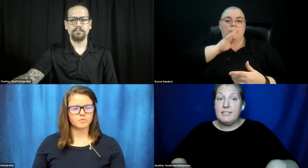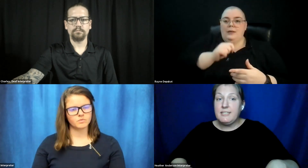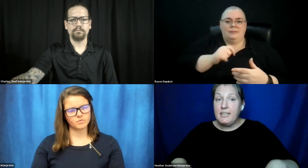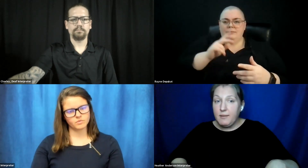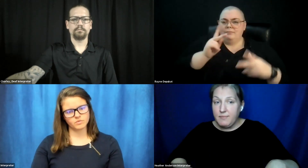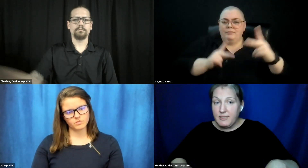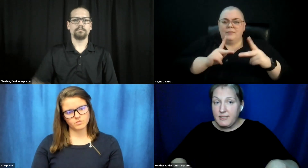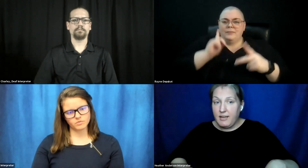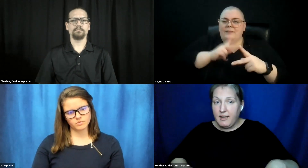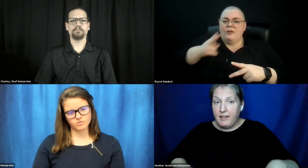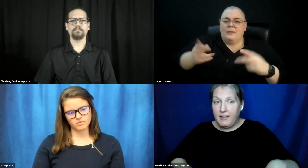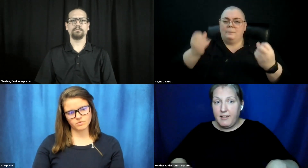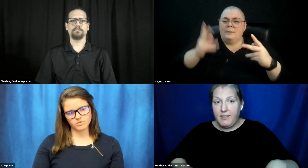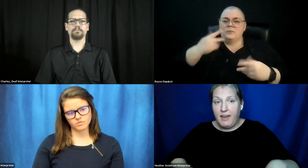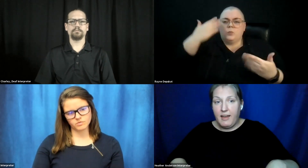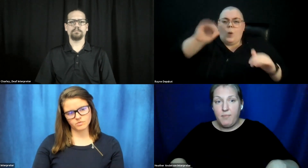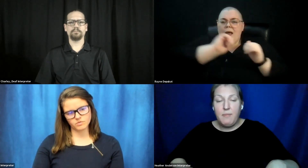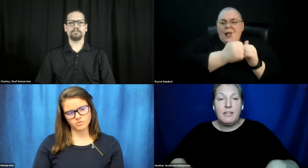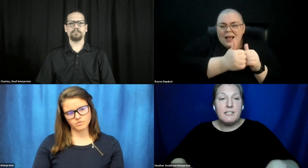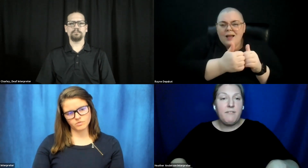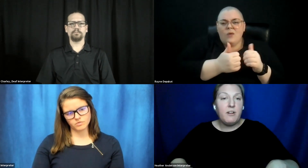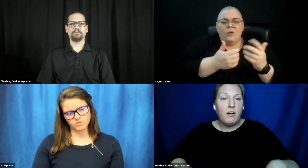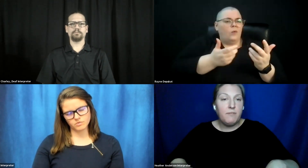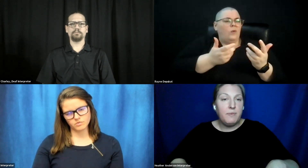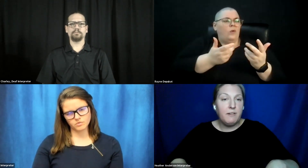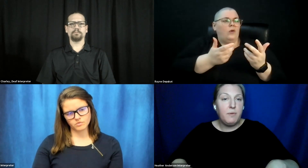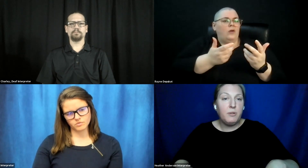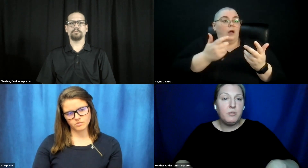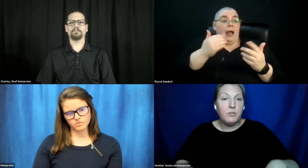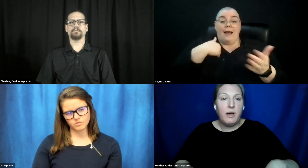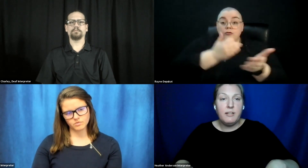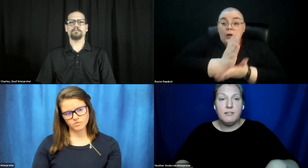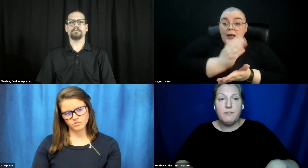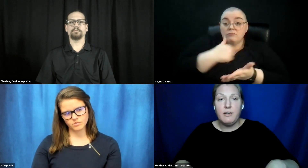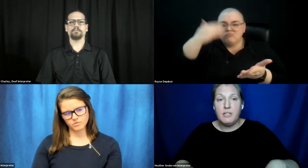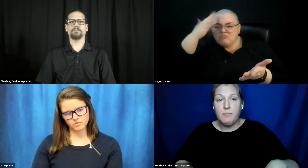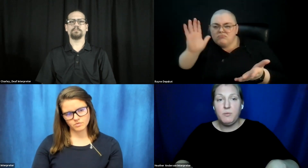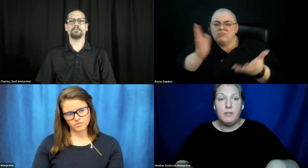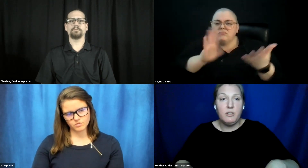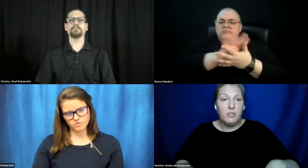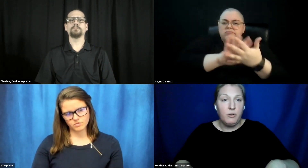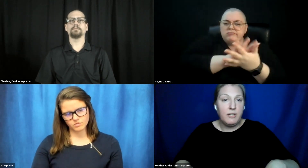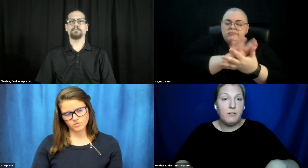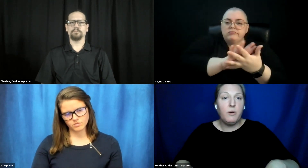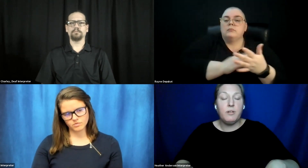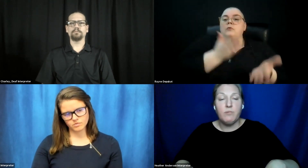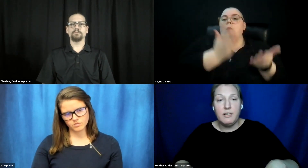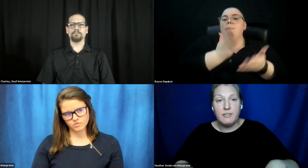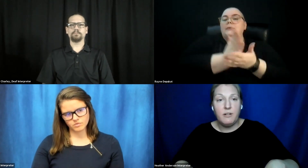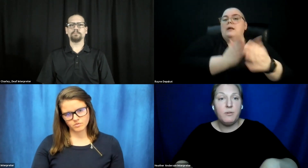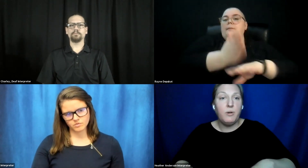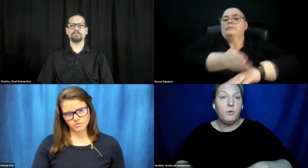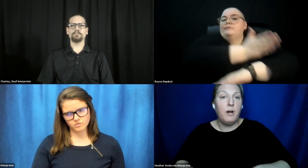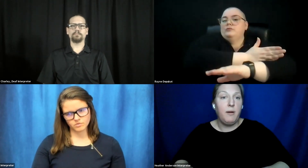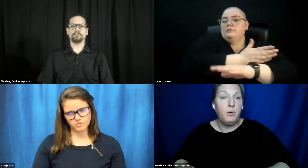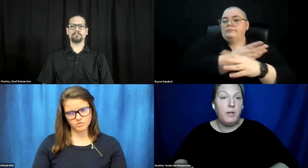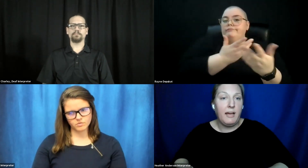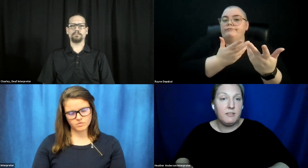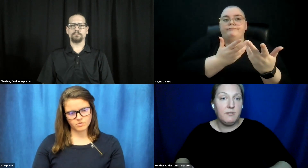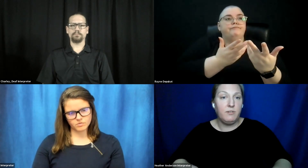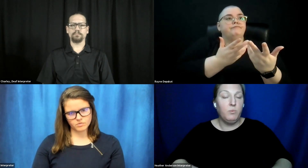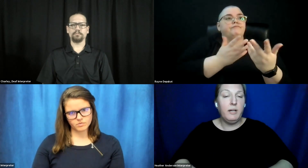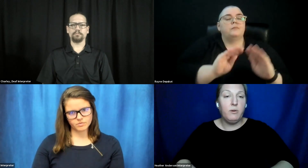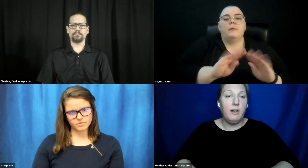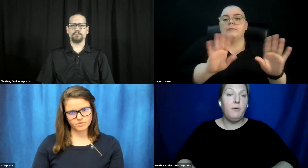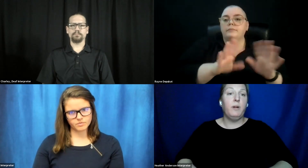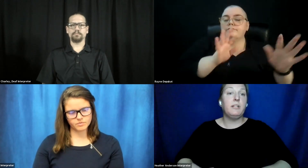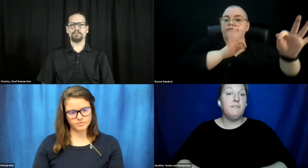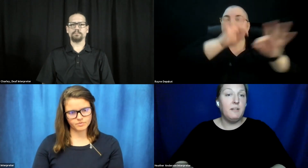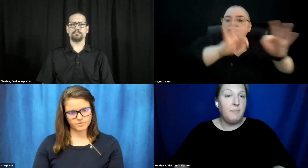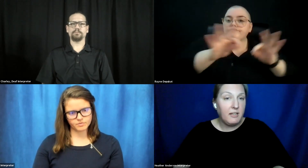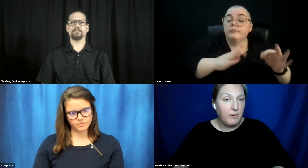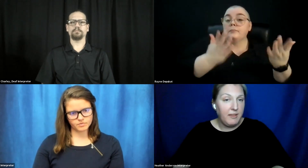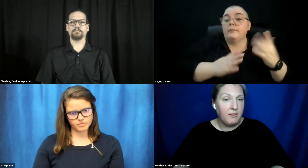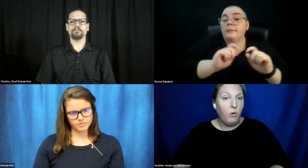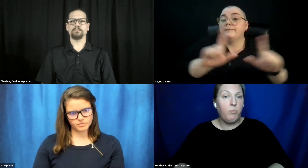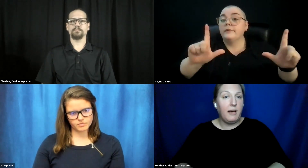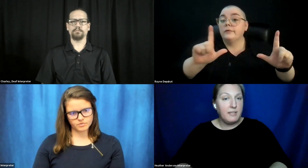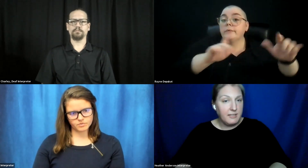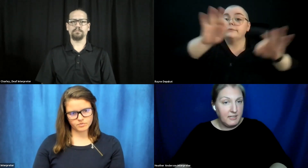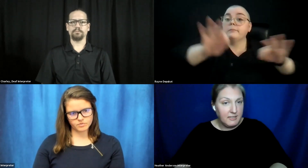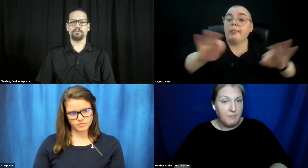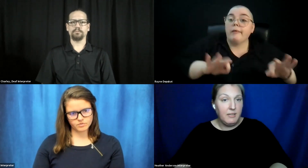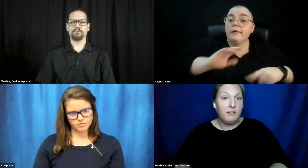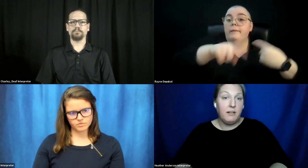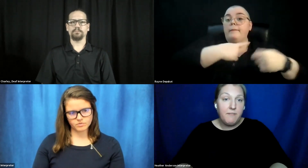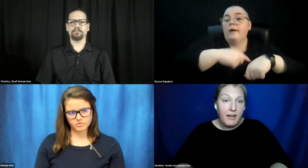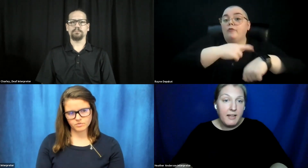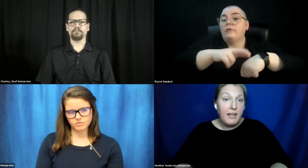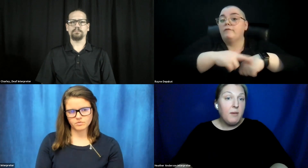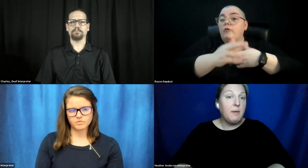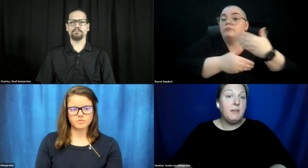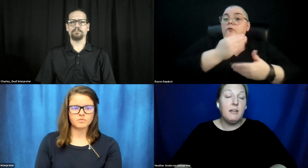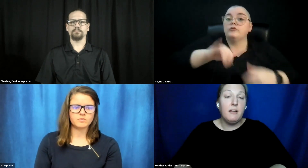And it seems that many deaf and hard of hearing people don't know how to differentiate between the two. They don't know their rights they don't know who to ask for what or where to give feedback so I think the whole process needs to be clarified maybe